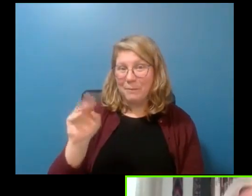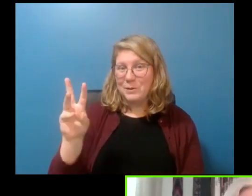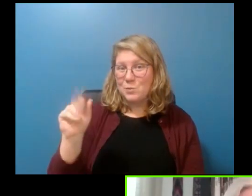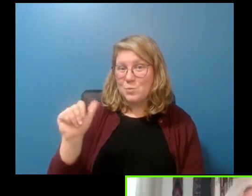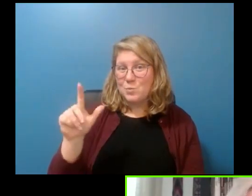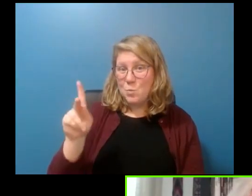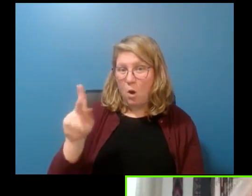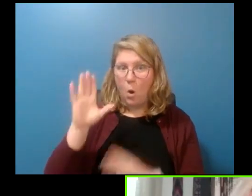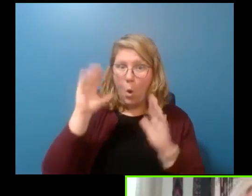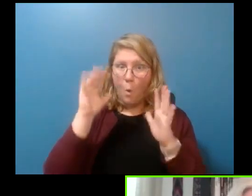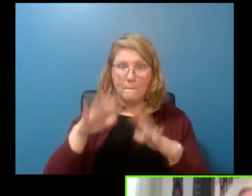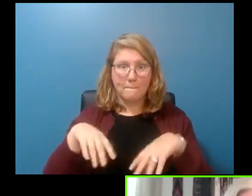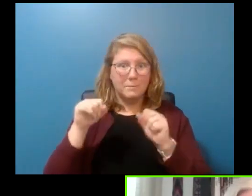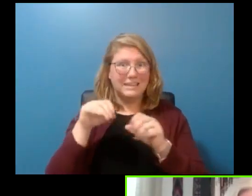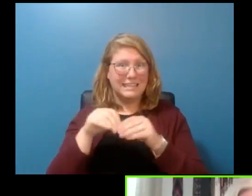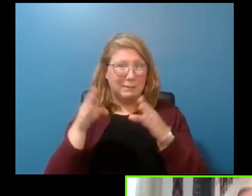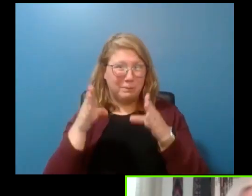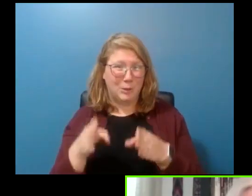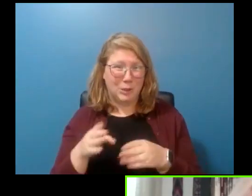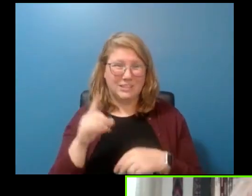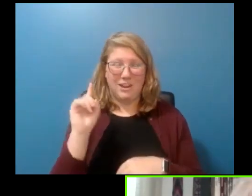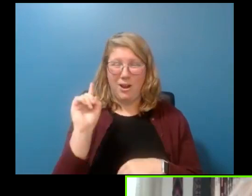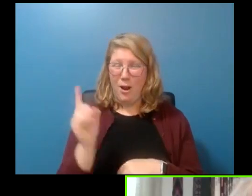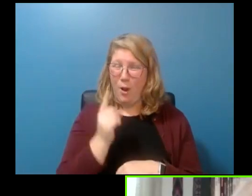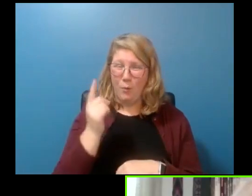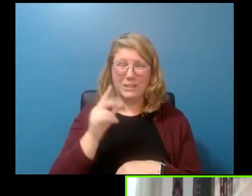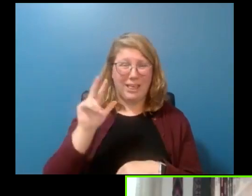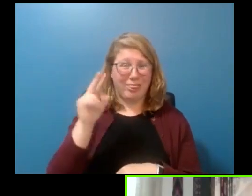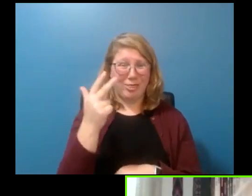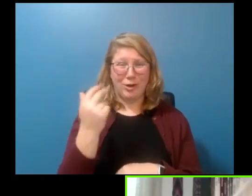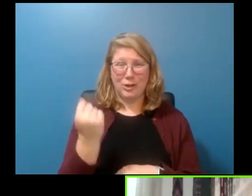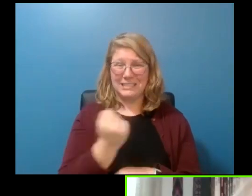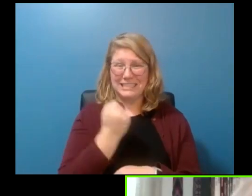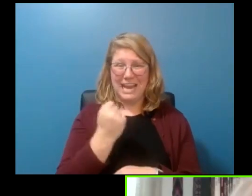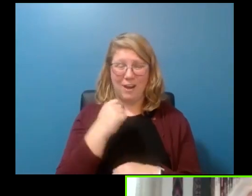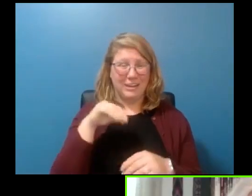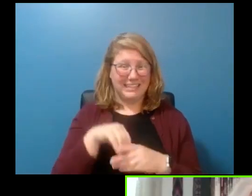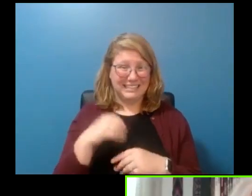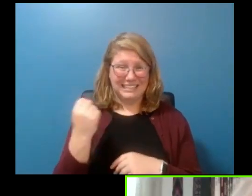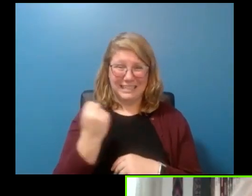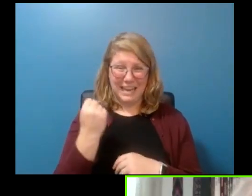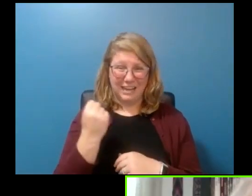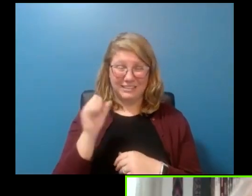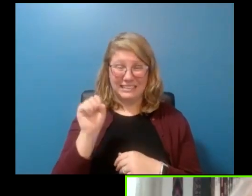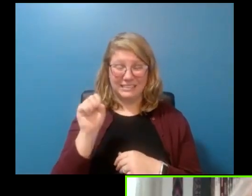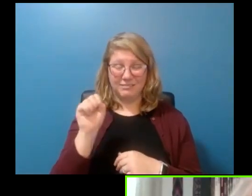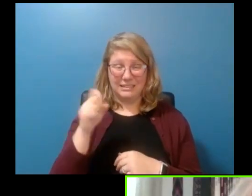NAMI of Minnesota? Sue Abderholden: Yes, absolutely. And, of course, a